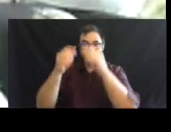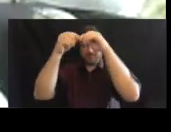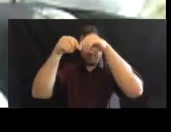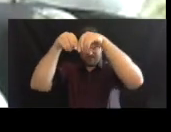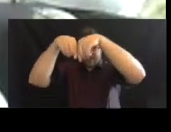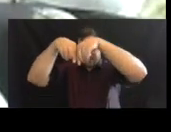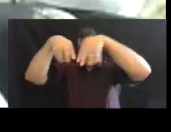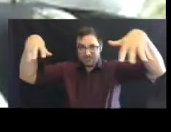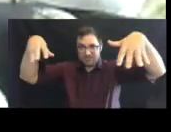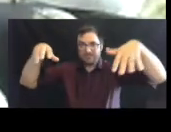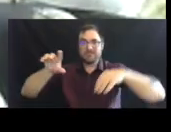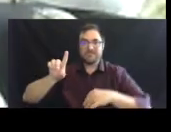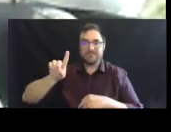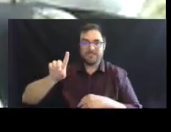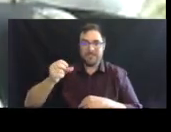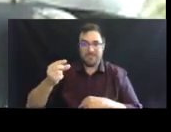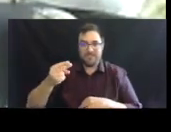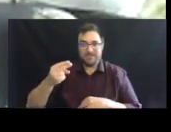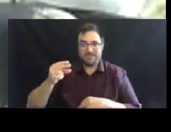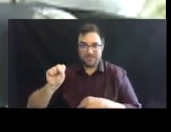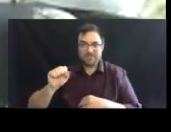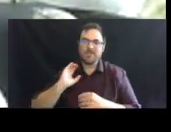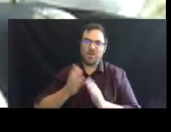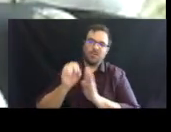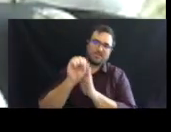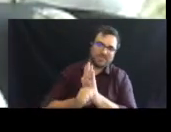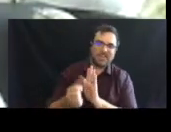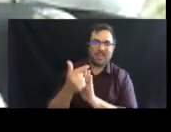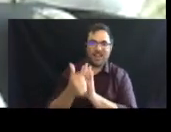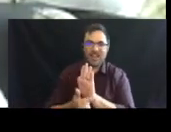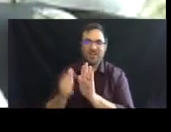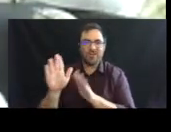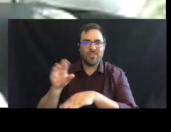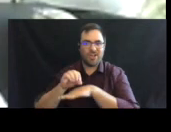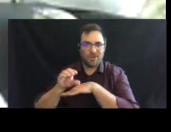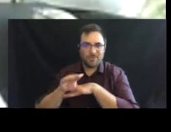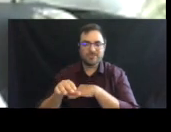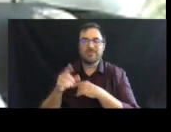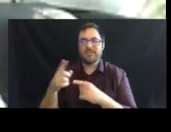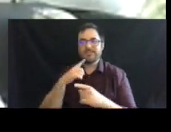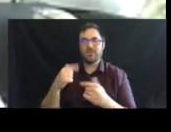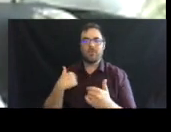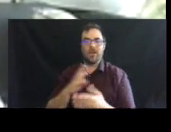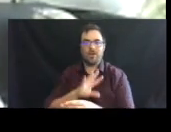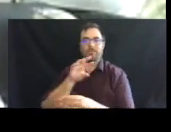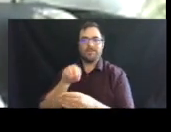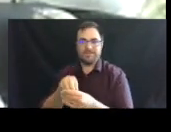we and our state legal council, we are considered participating providers of art c